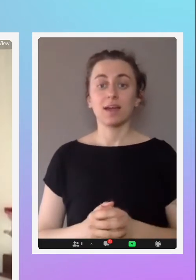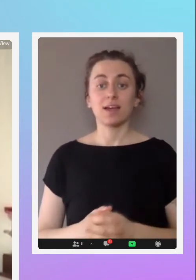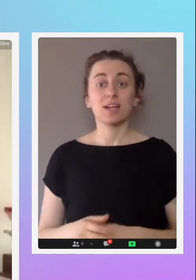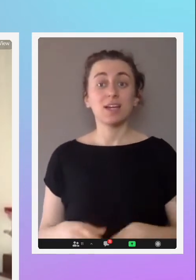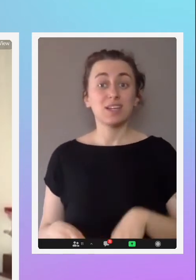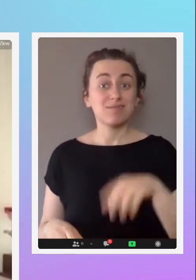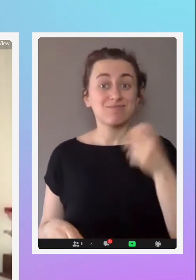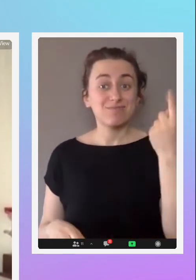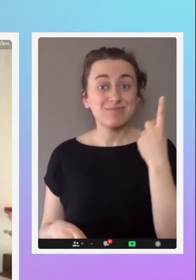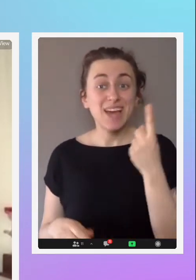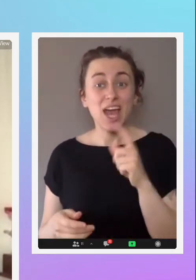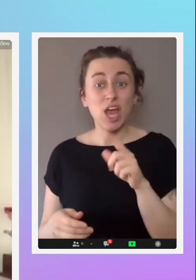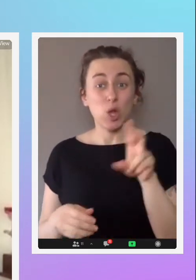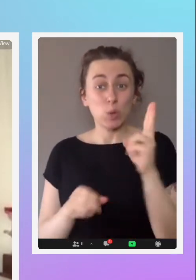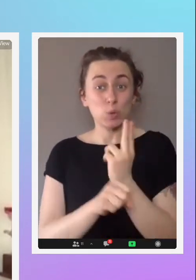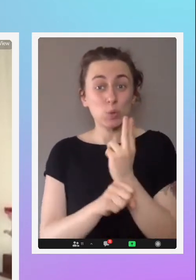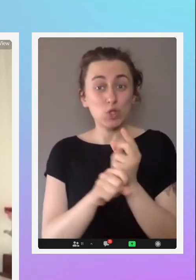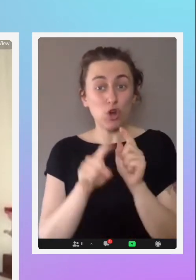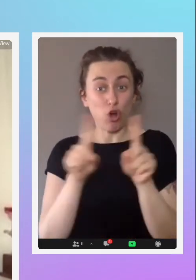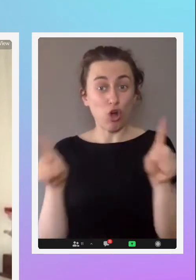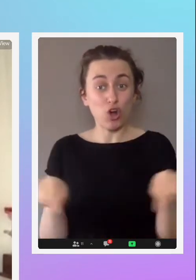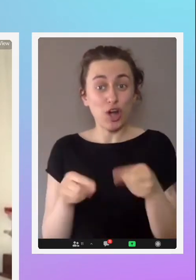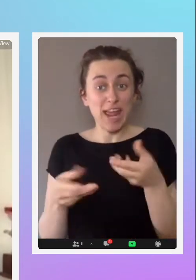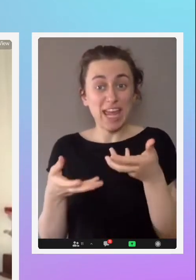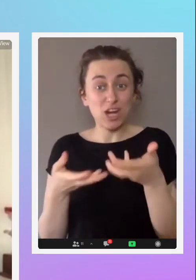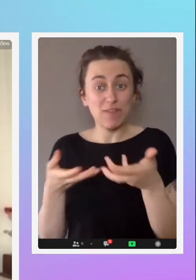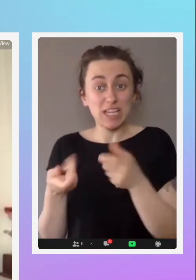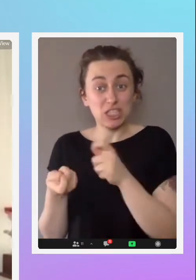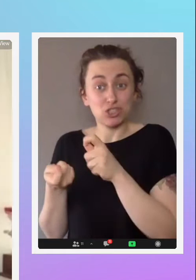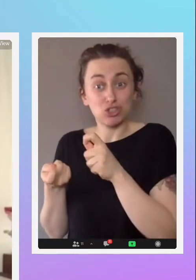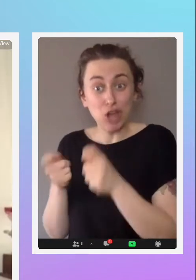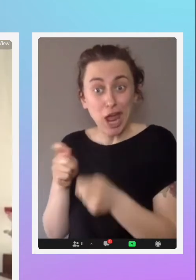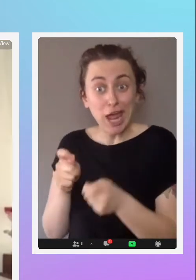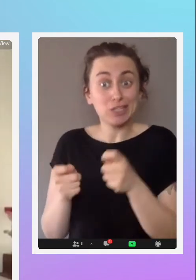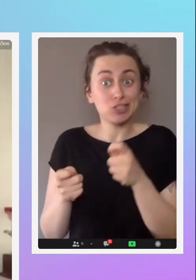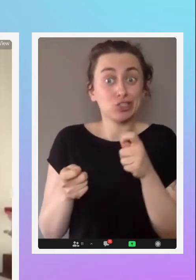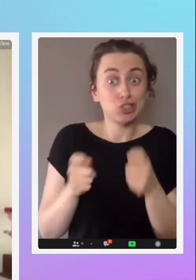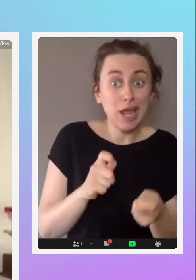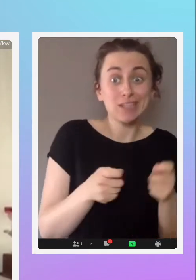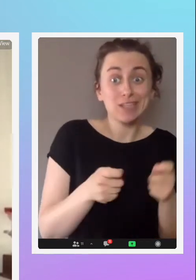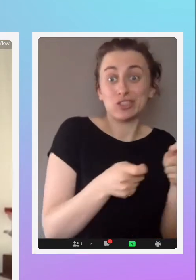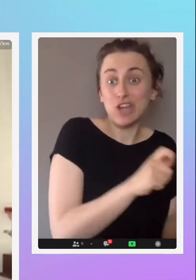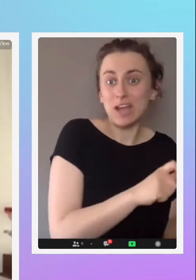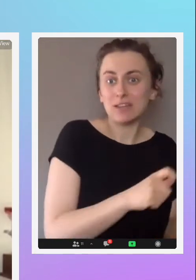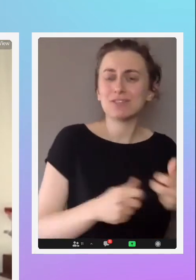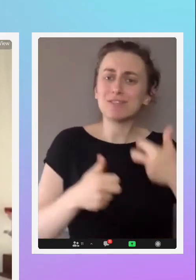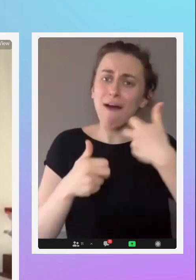and destroying whatever it was that you remembered about how this interface works.